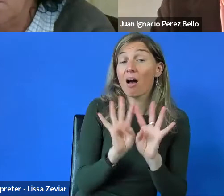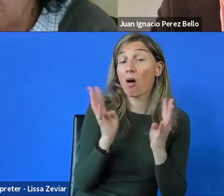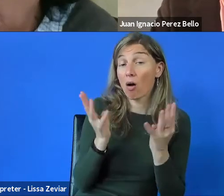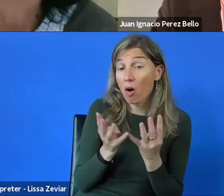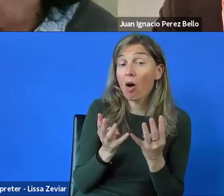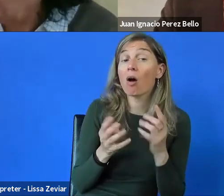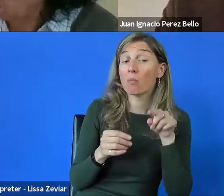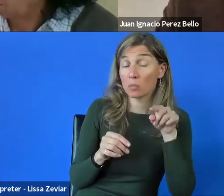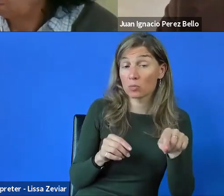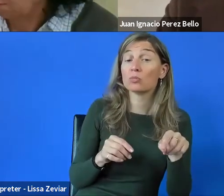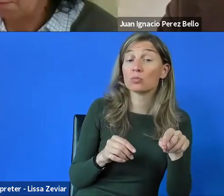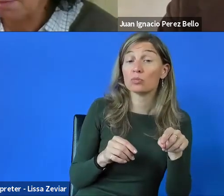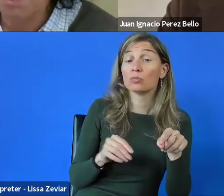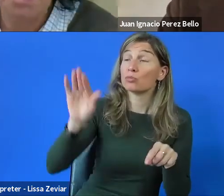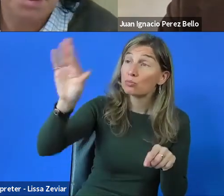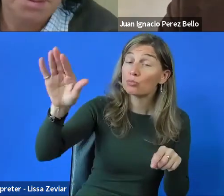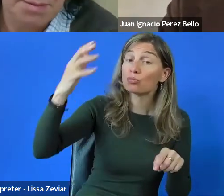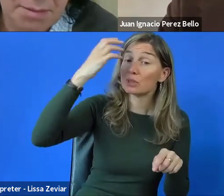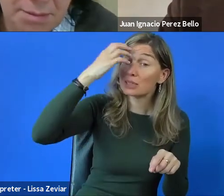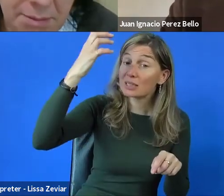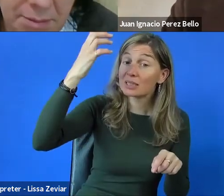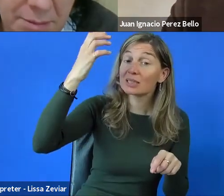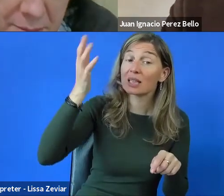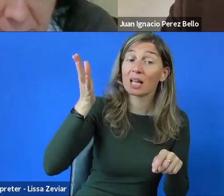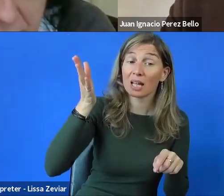asking the state because the state did not consider